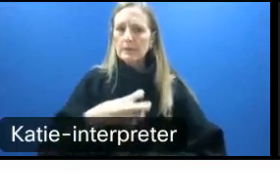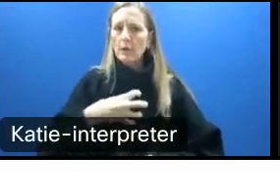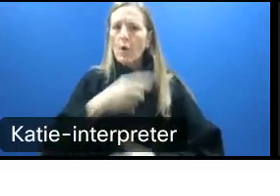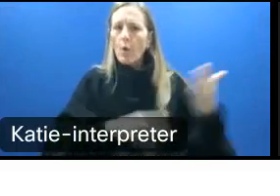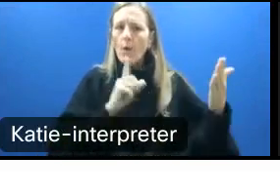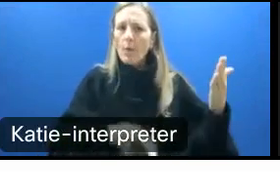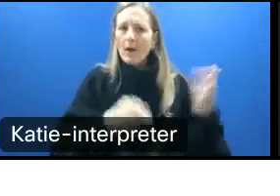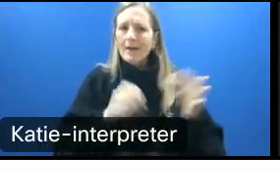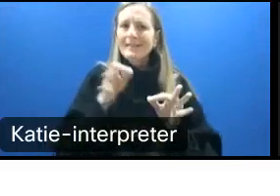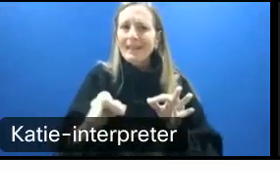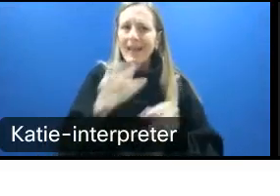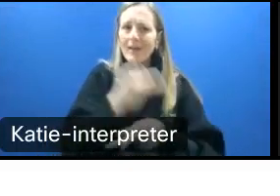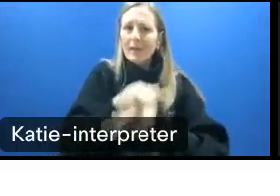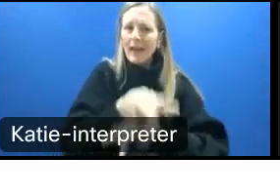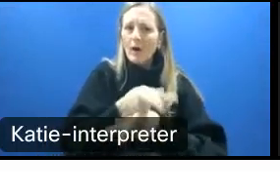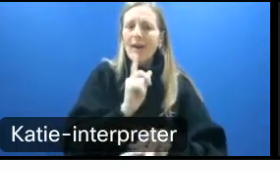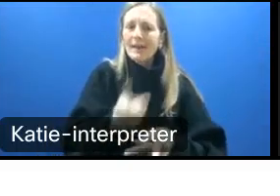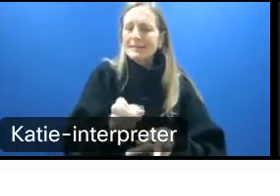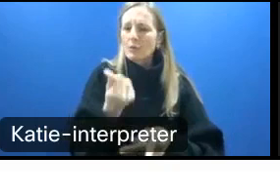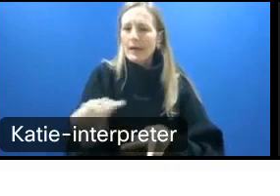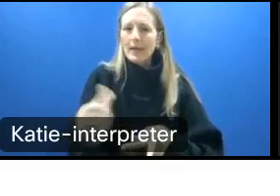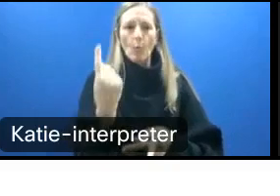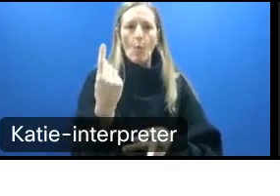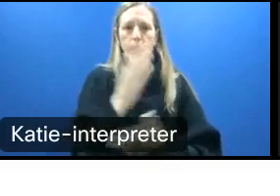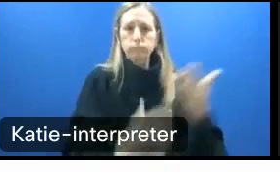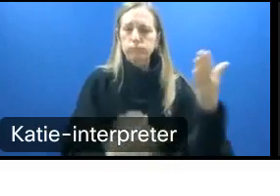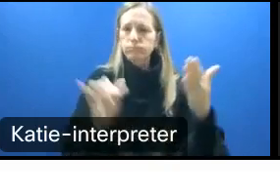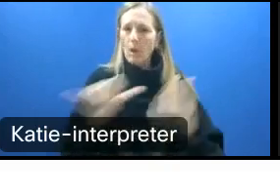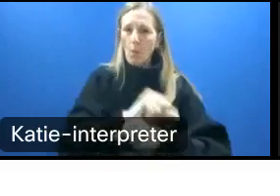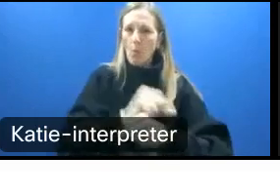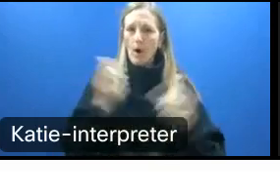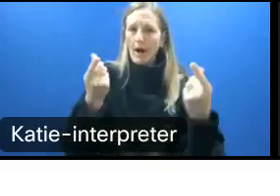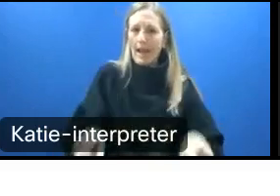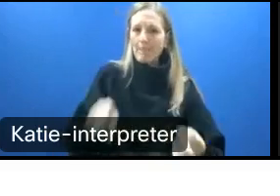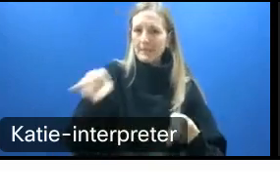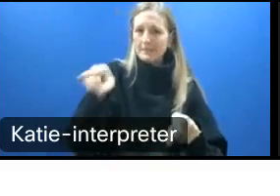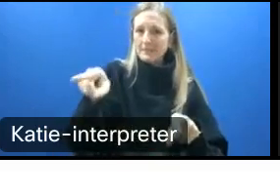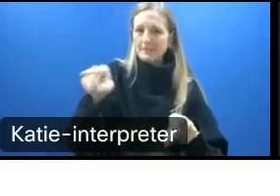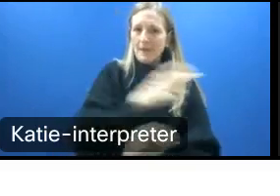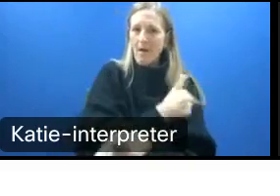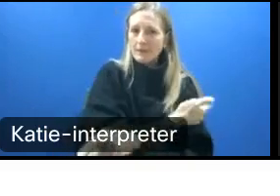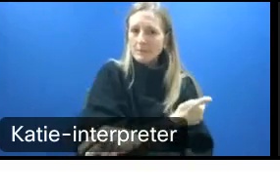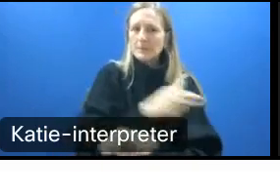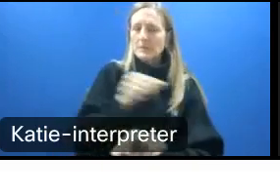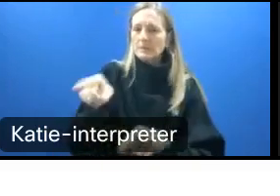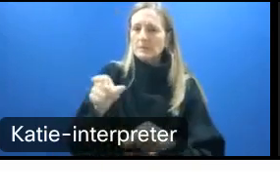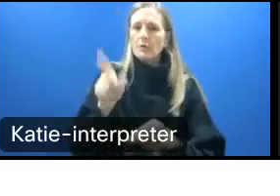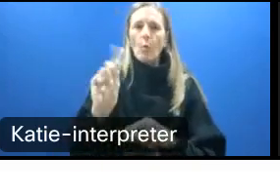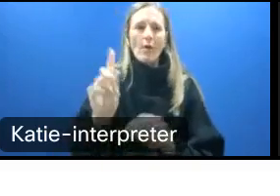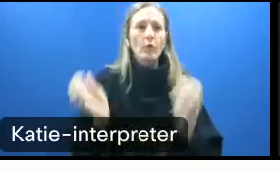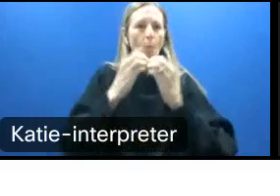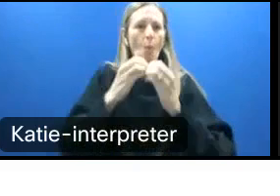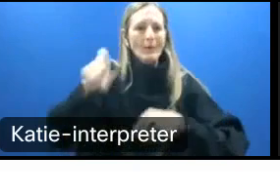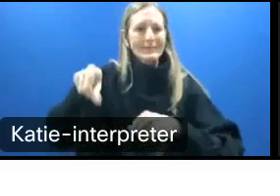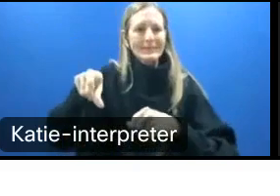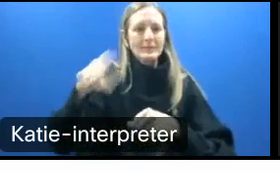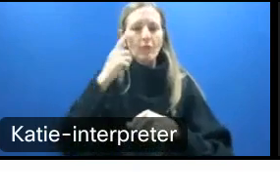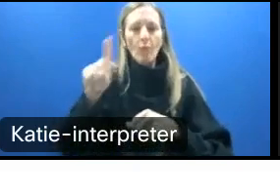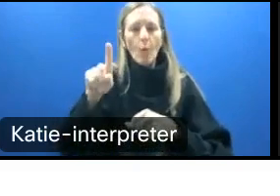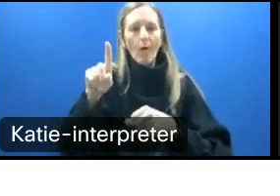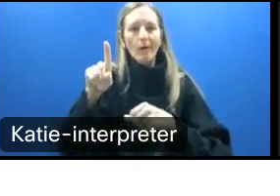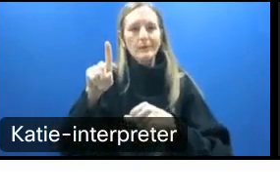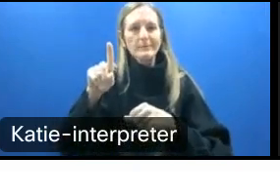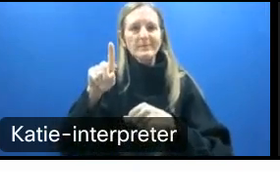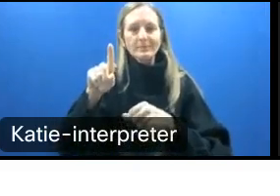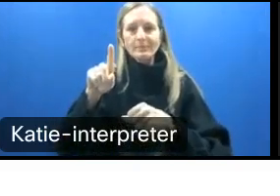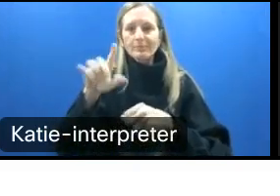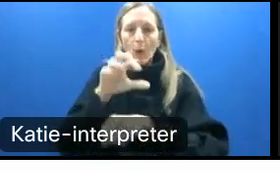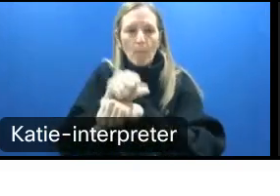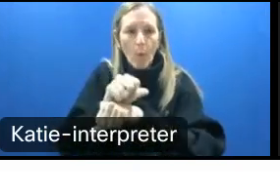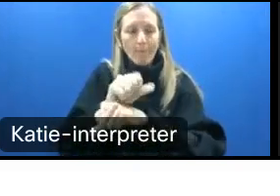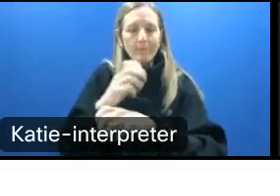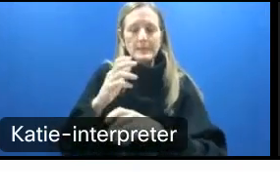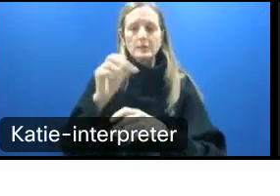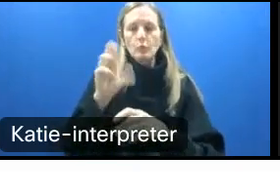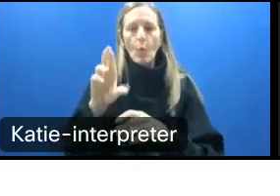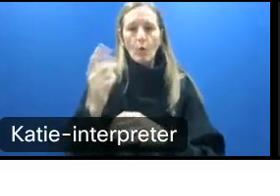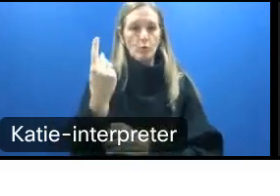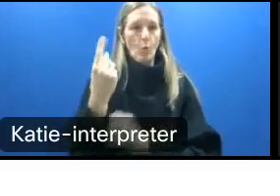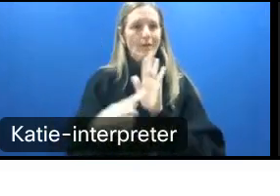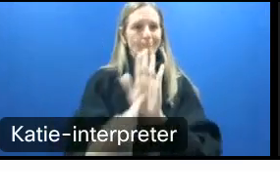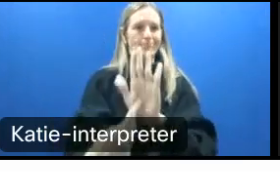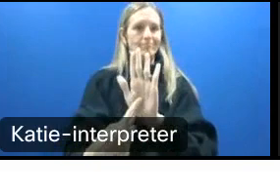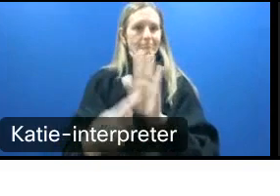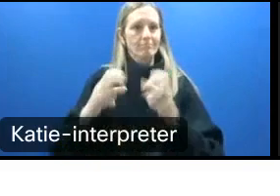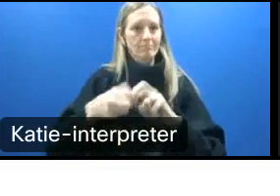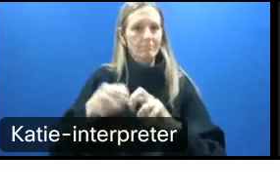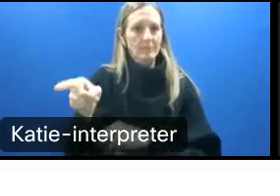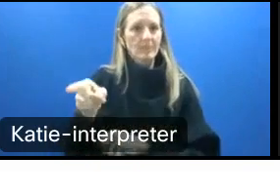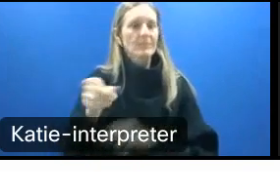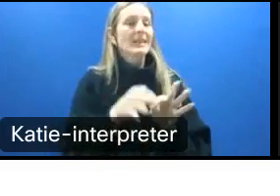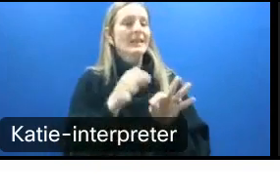Is there any 1 particular part of the work that's done there and Henry caught up where there's a greater need for facilitation of appointment sooner than later. There's 1. really? Stand out. We'll talk about the lay of can you raise your voice?